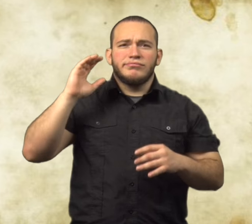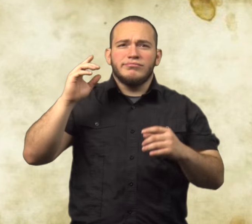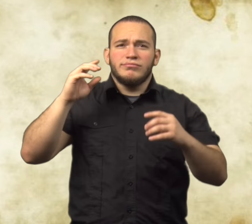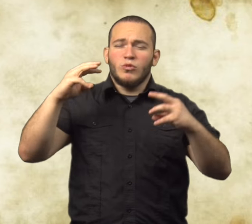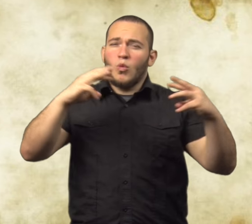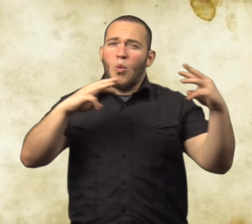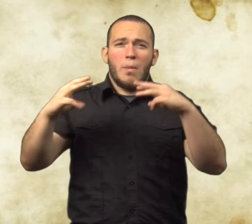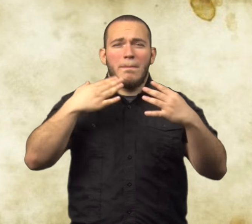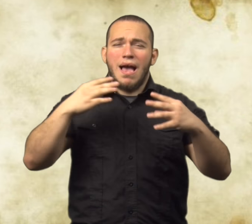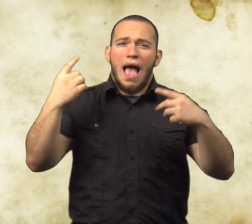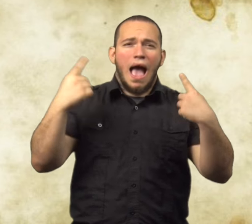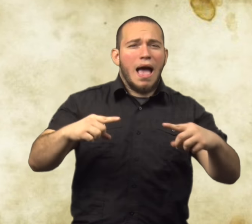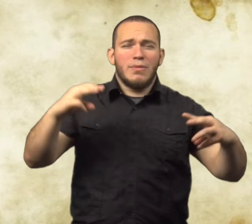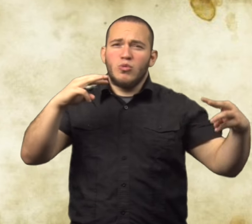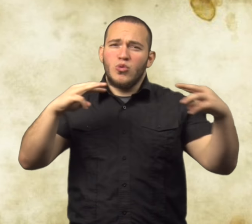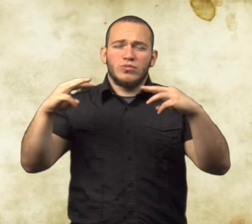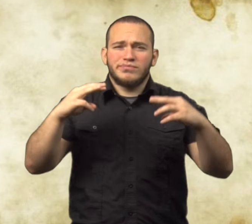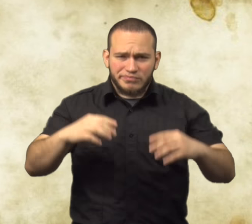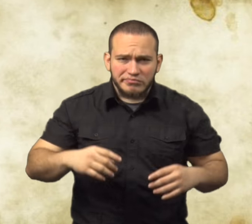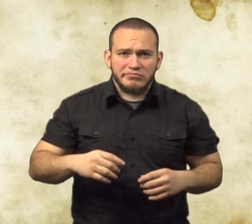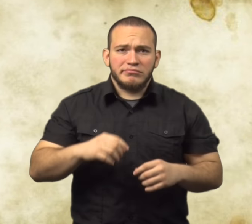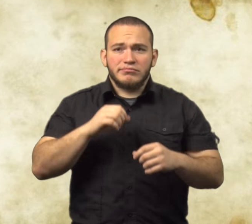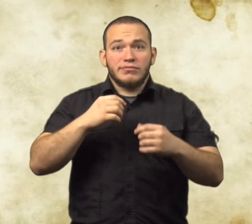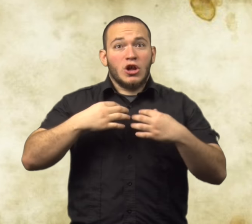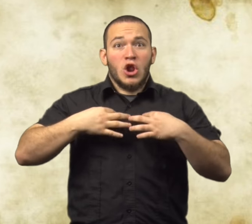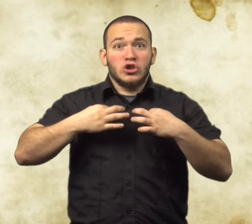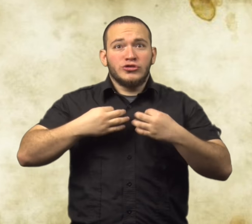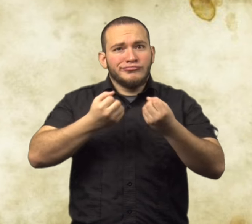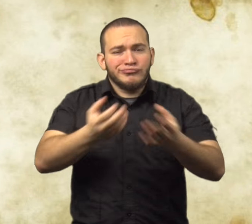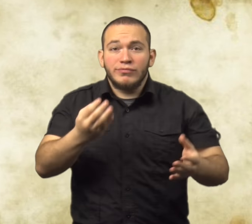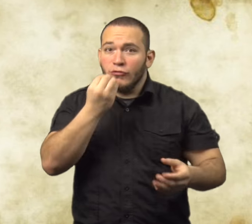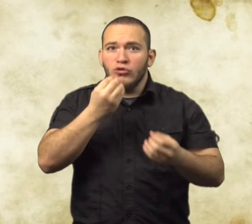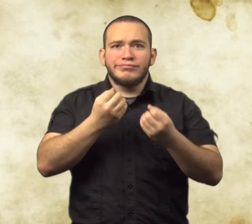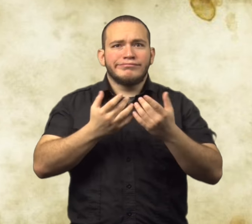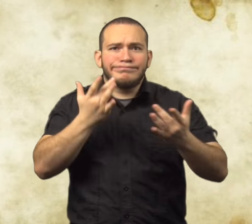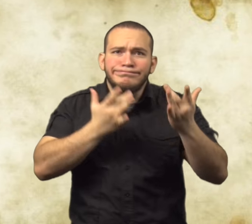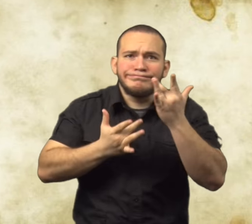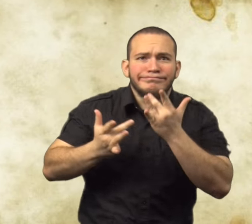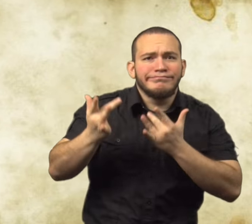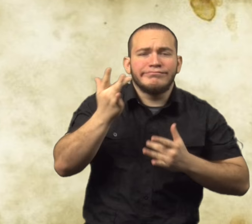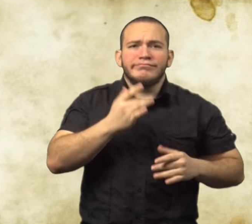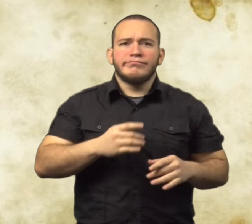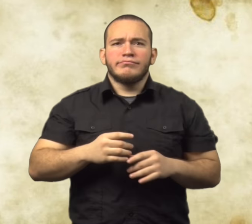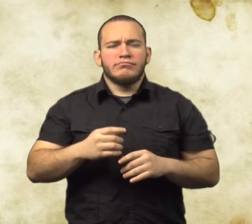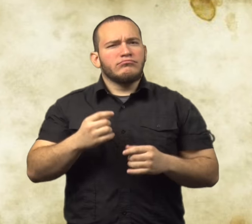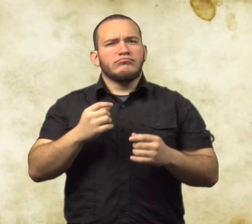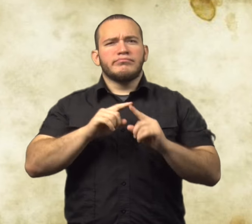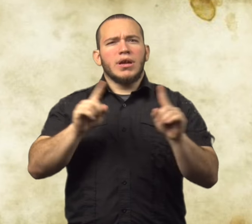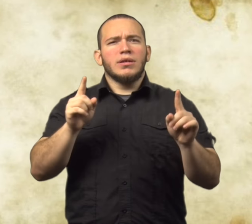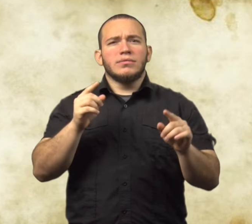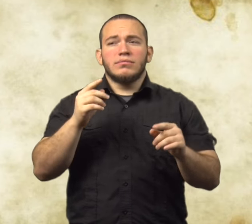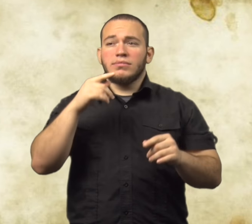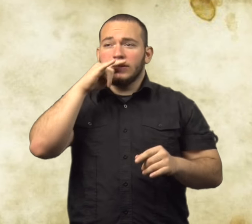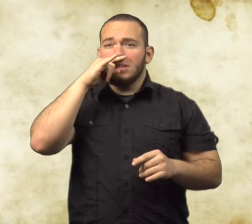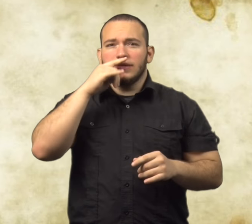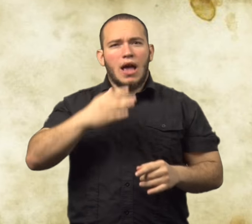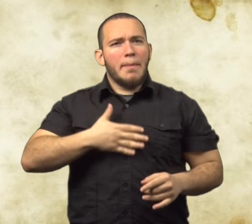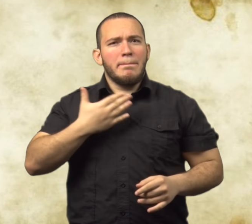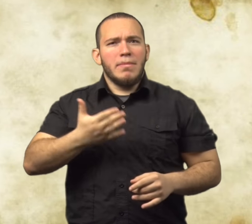Imagine a long time ago in the war. Bad things happened. Clothing gets worn out. People run out of food.